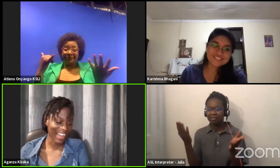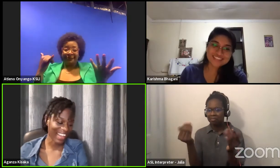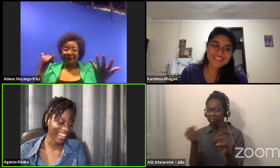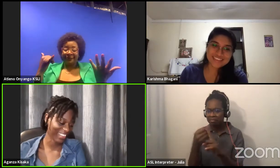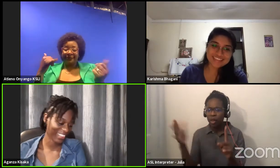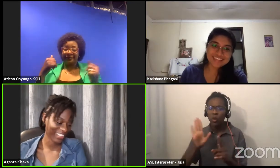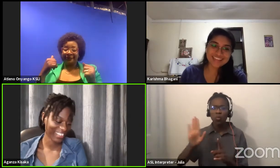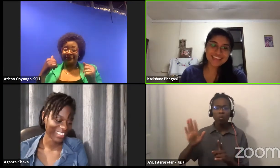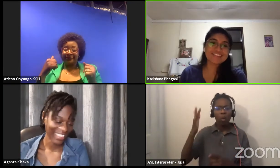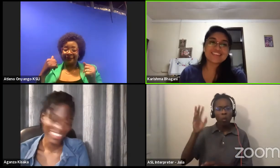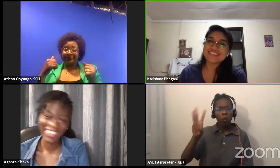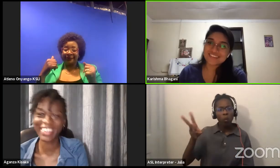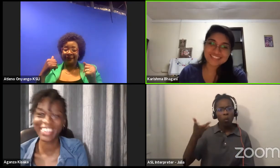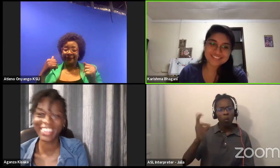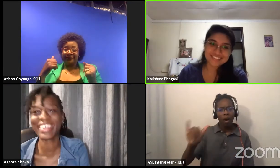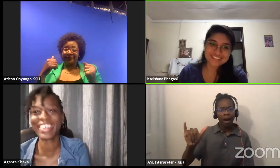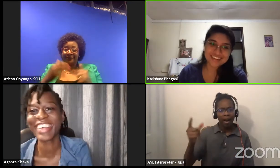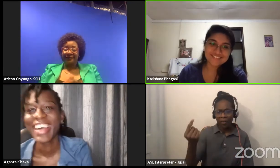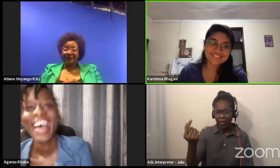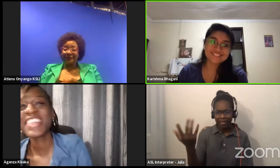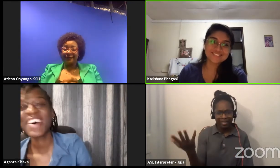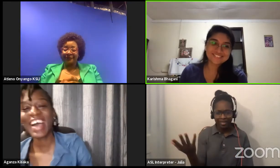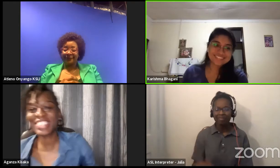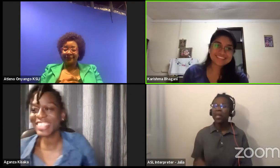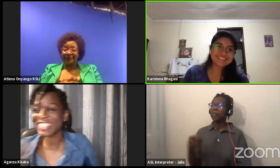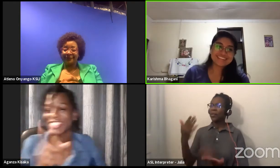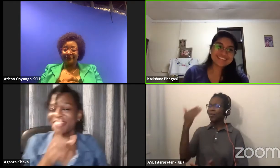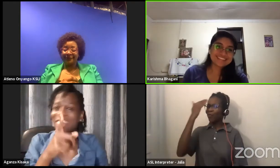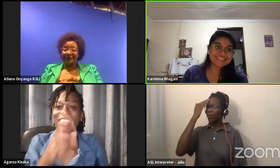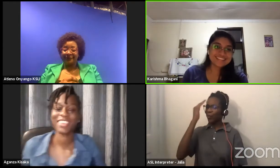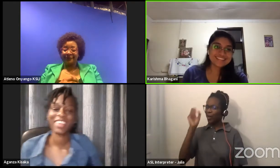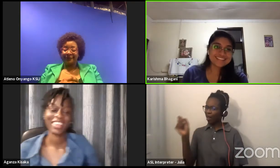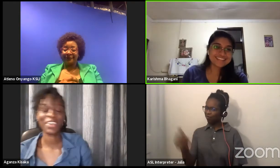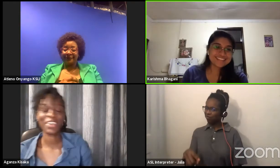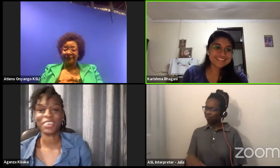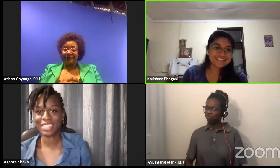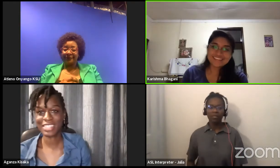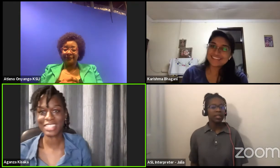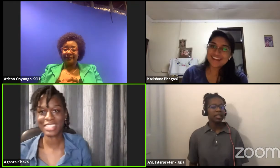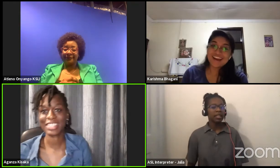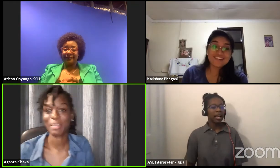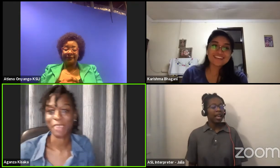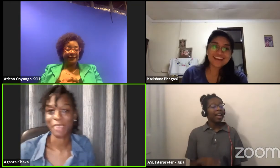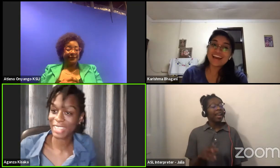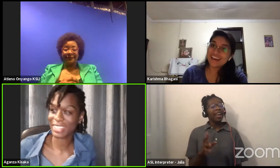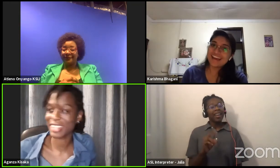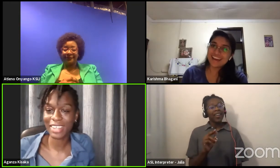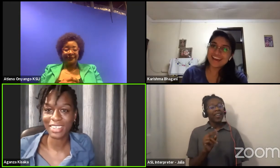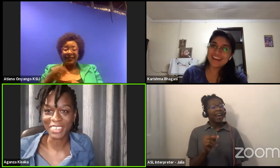You knew the question was gonna come. No I actually, no, no...